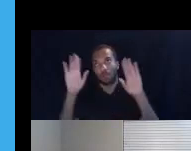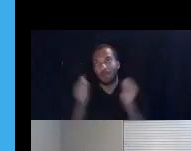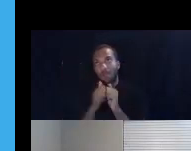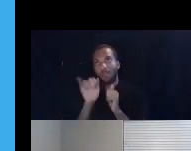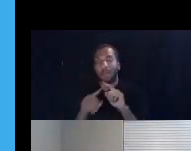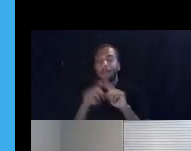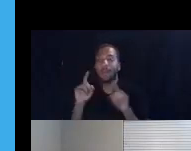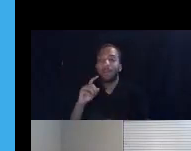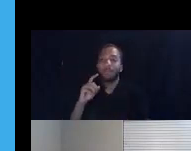CHNAs and CHIPs.